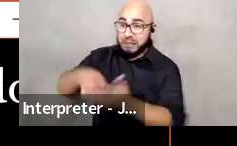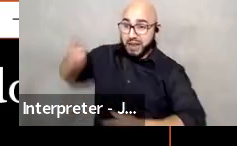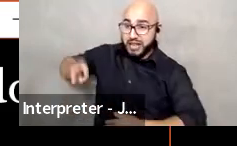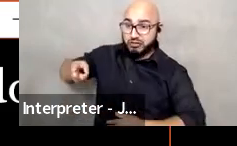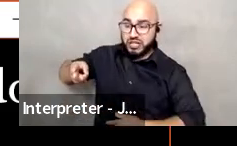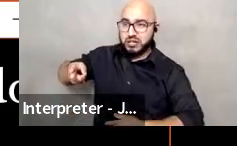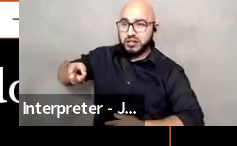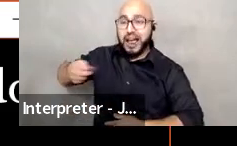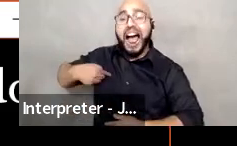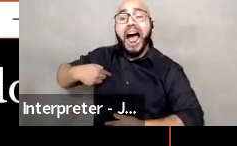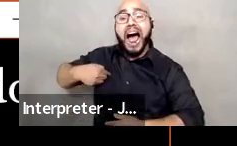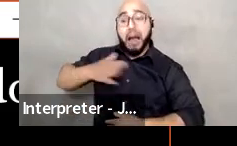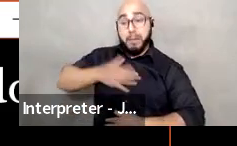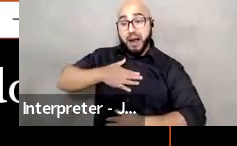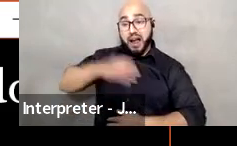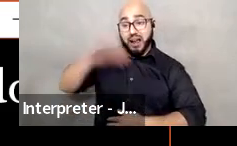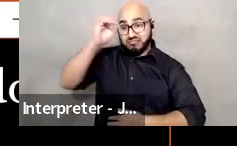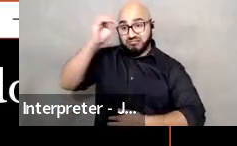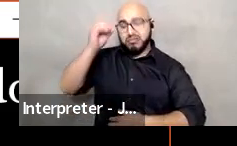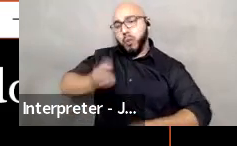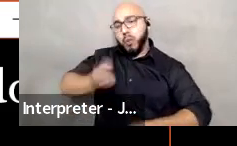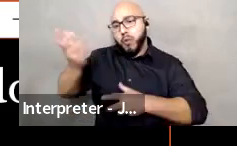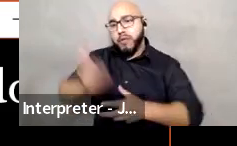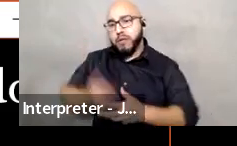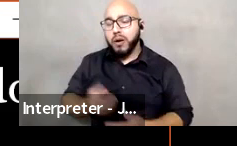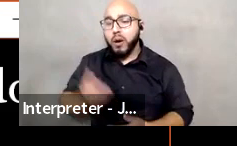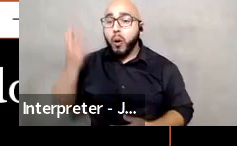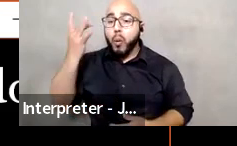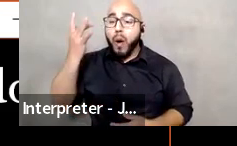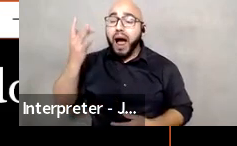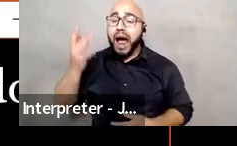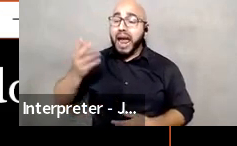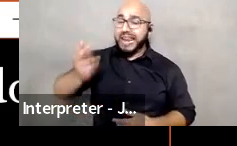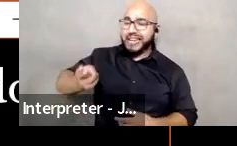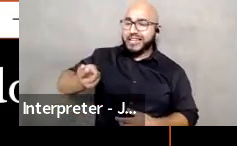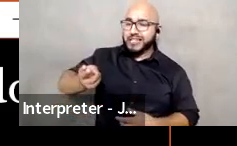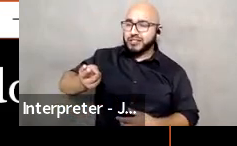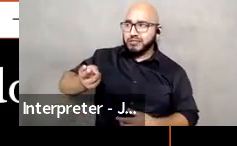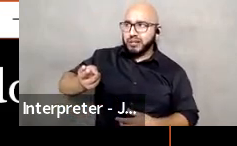I don't think. Race is history. To remove things. That aren't historical at all.